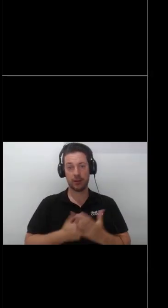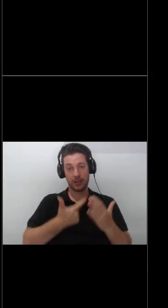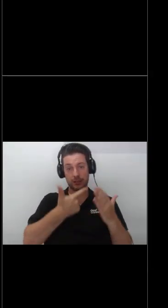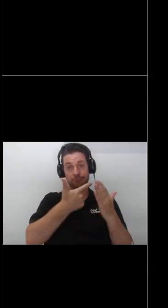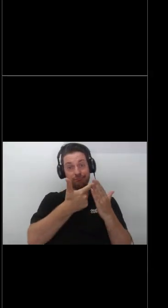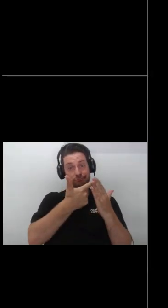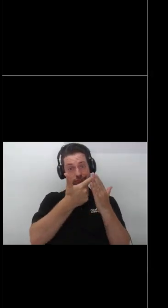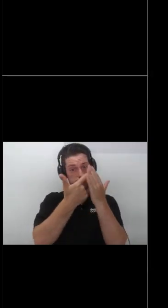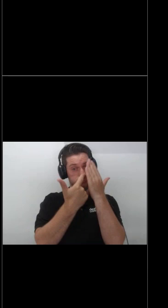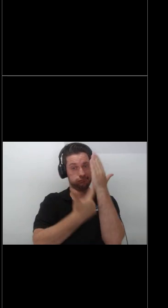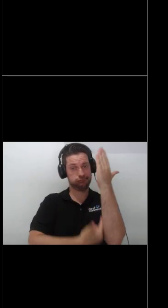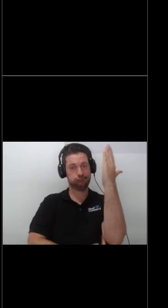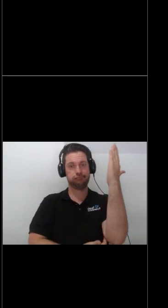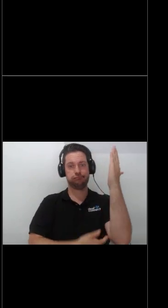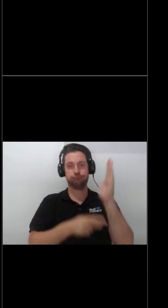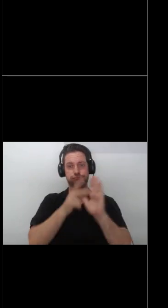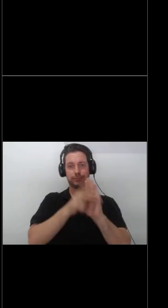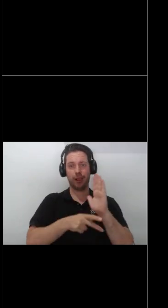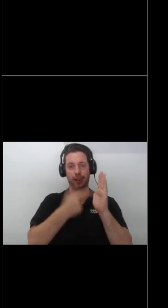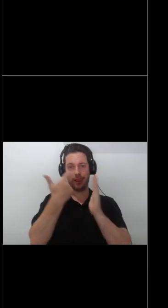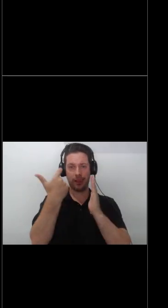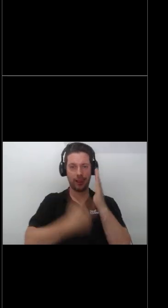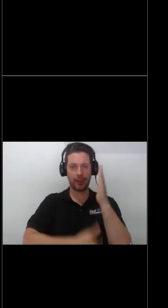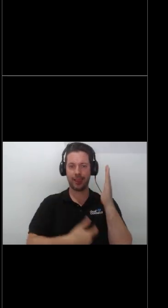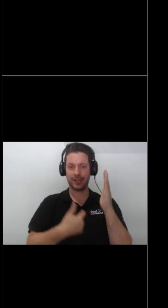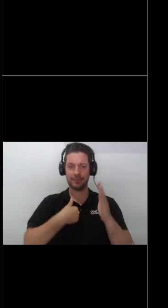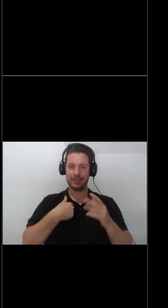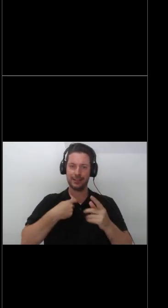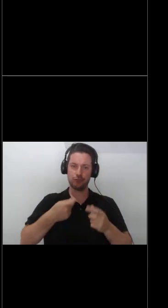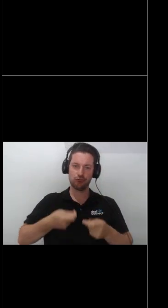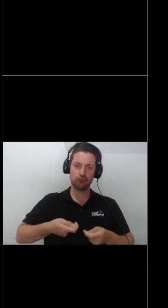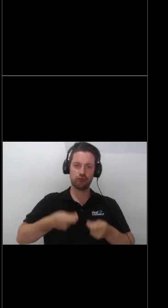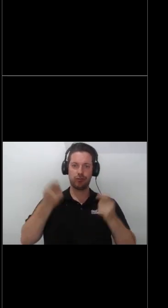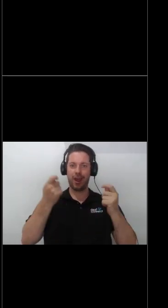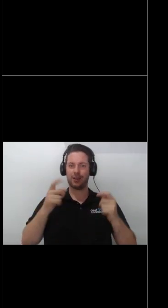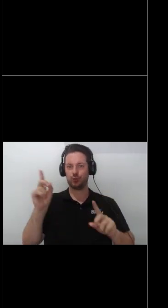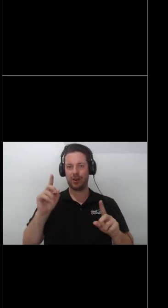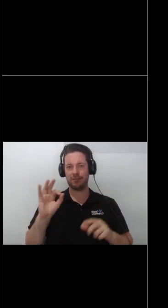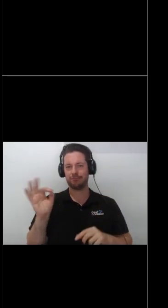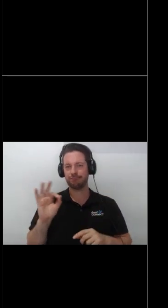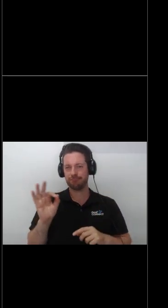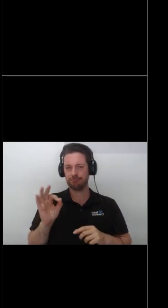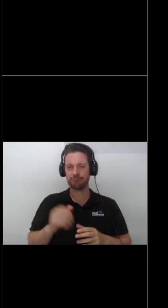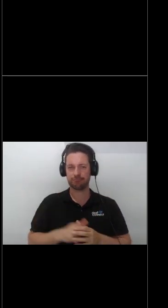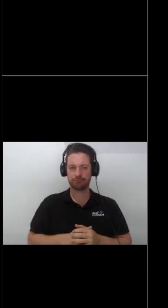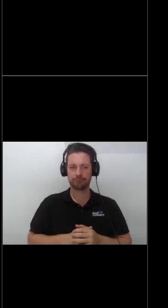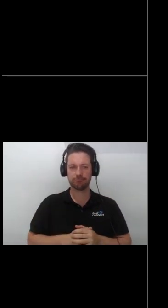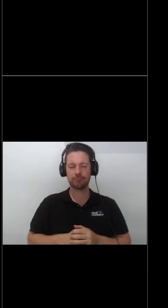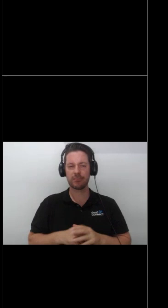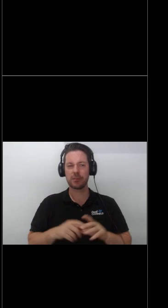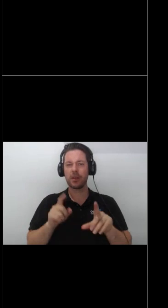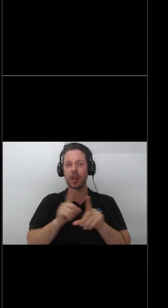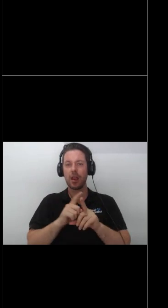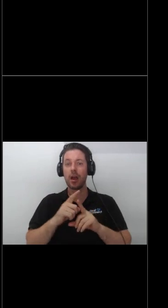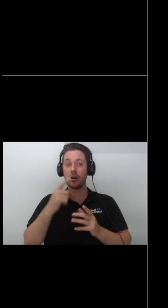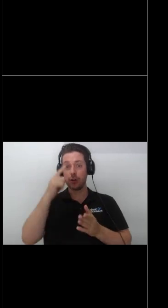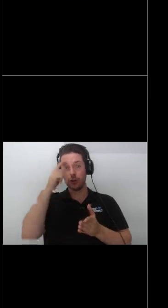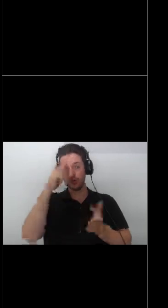so I'm not going to repeat them verbatim to you. But they include matters like recognizing the human rights